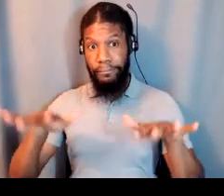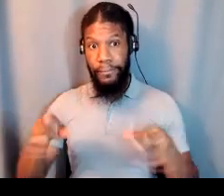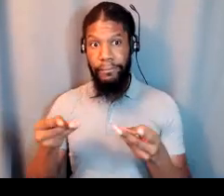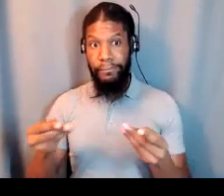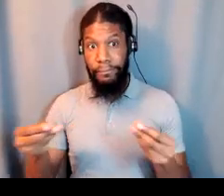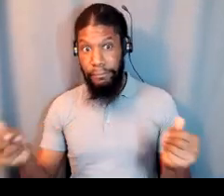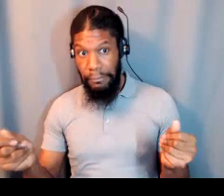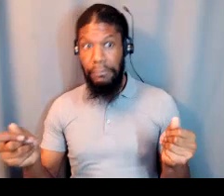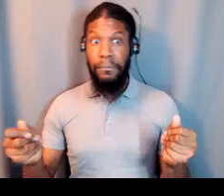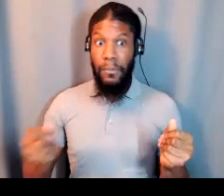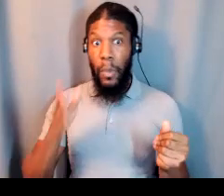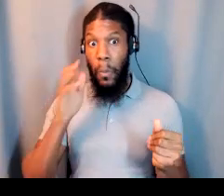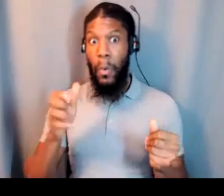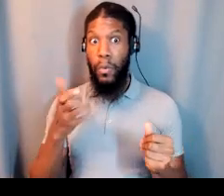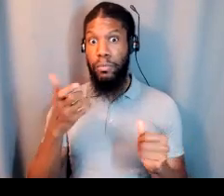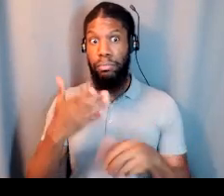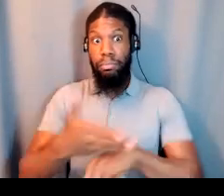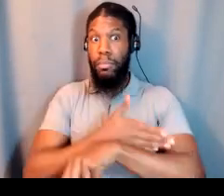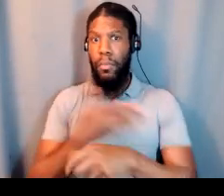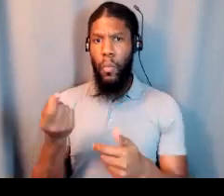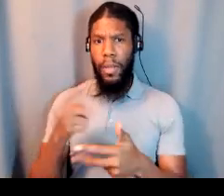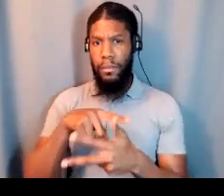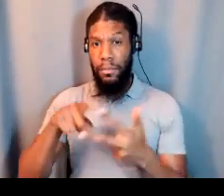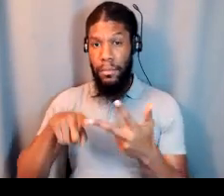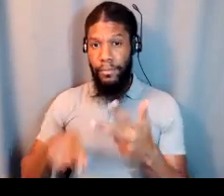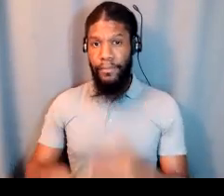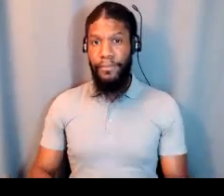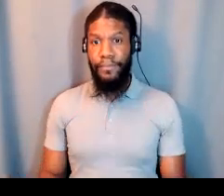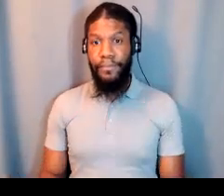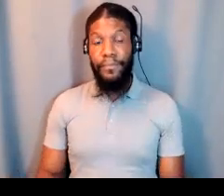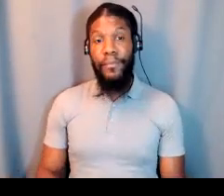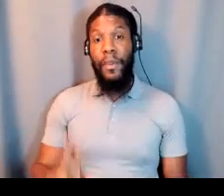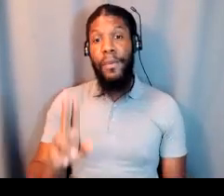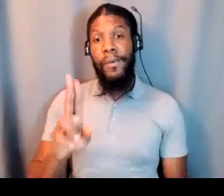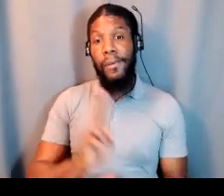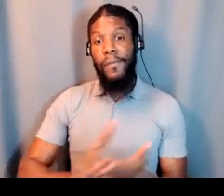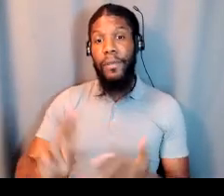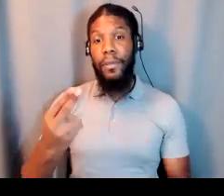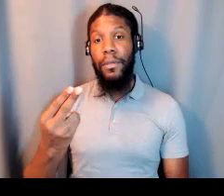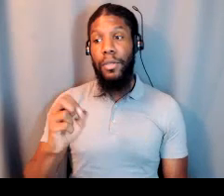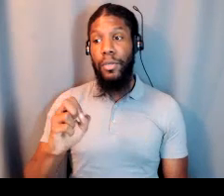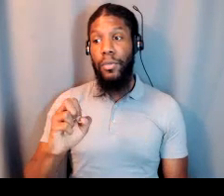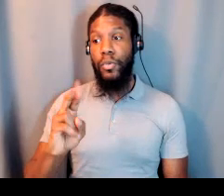the pandemic ends? [Eric]: Yeah, so the University of Houston Victoria is I'm going to contrast here